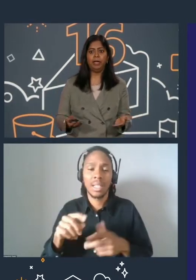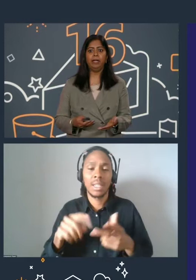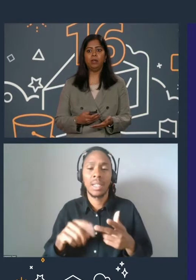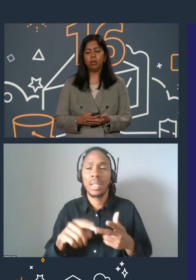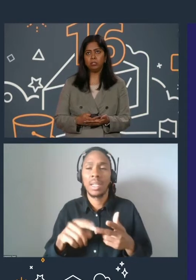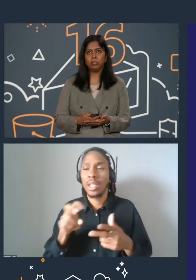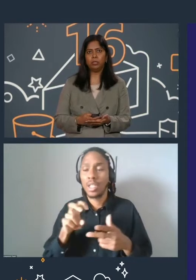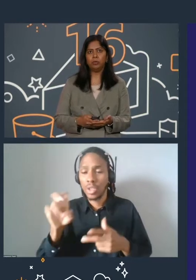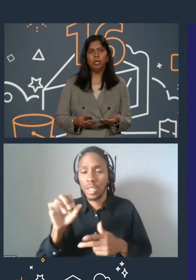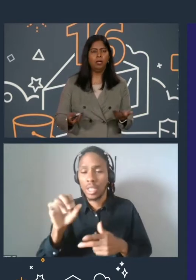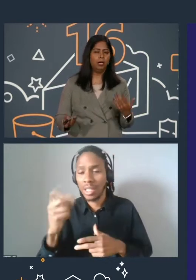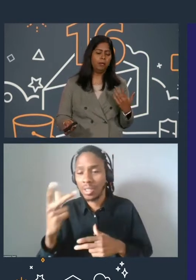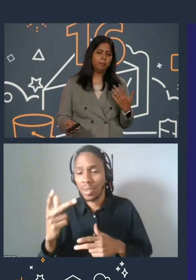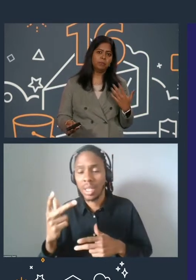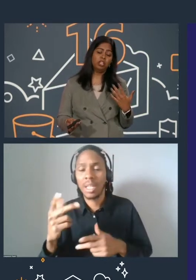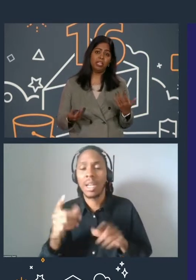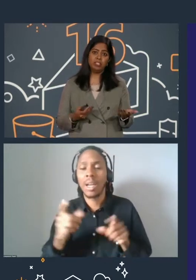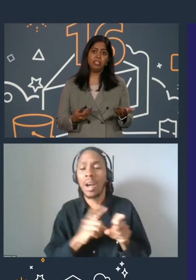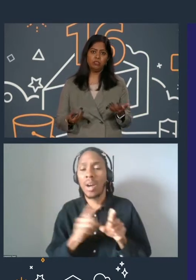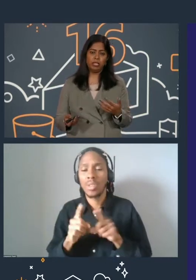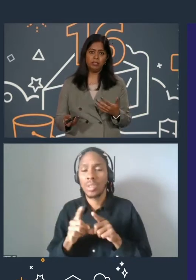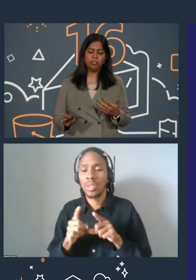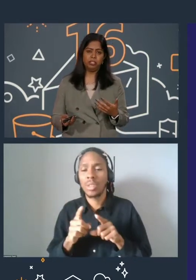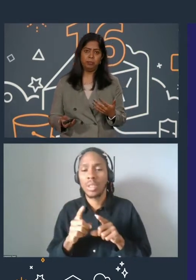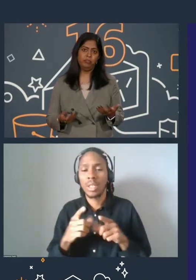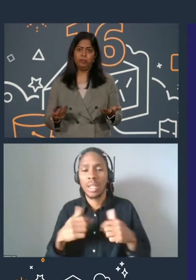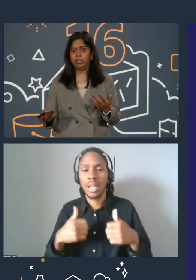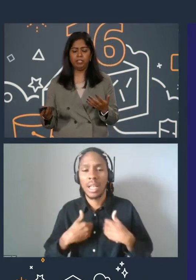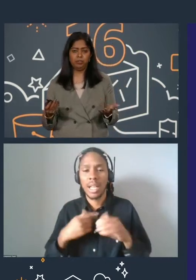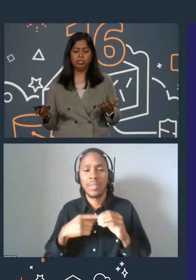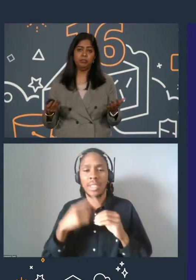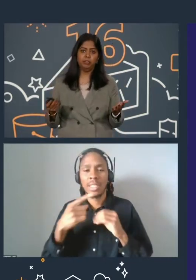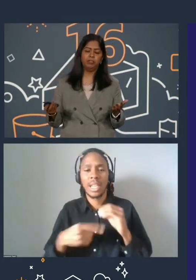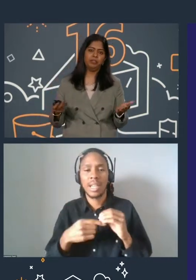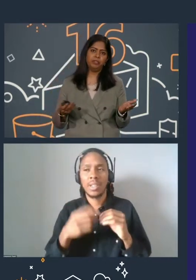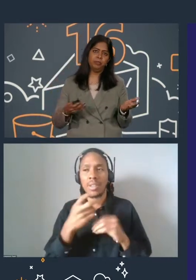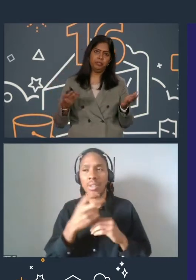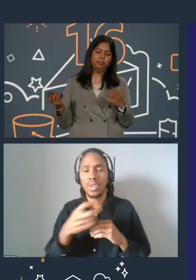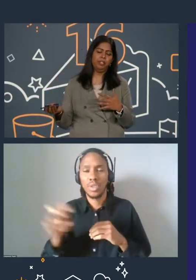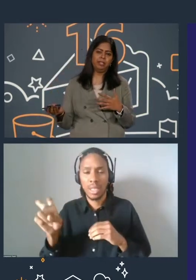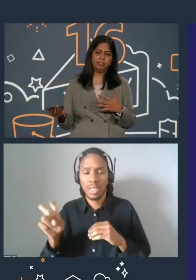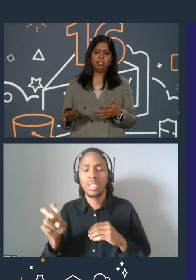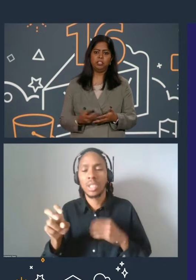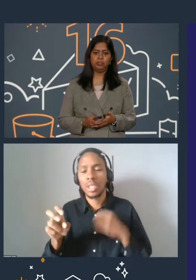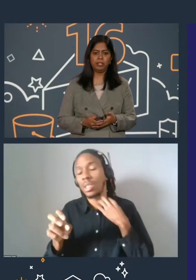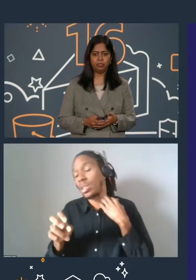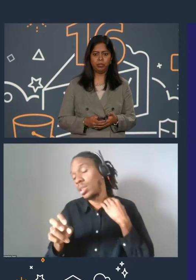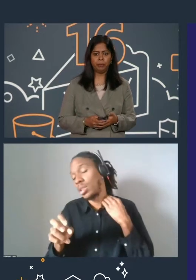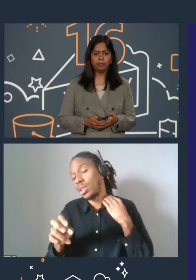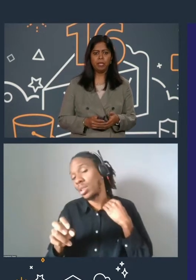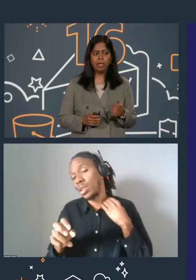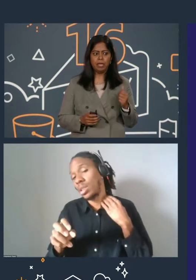and also the lifecycle transition with an S3, with different access tiers of S3.